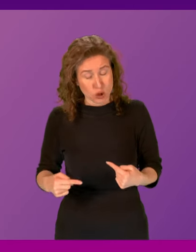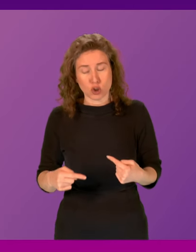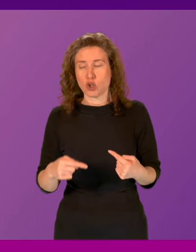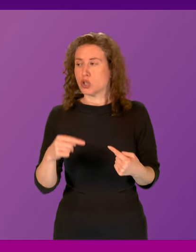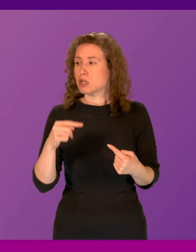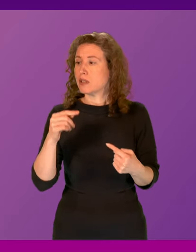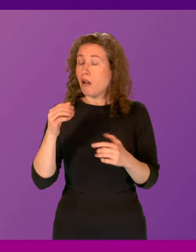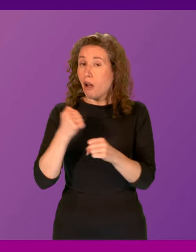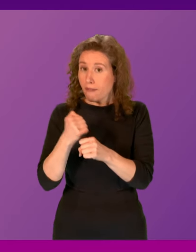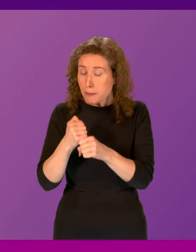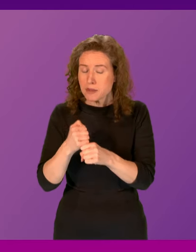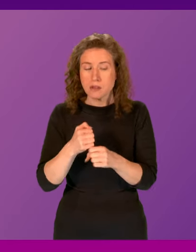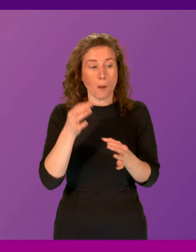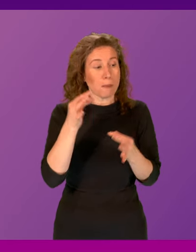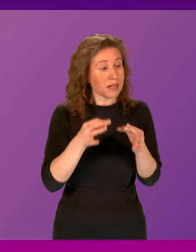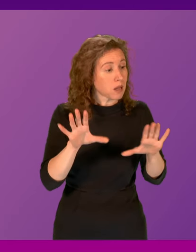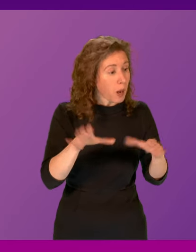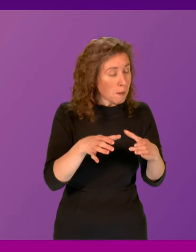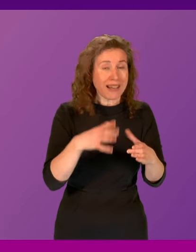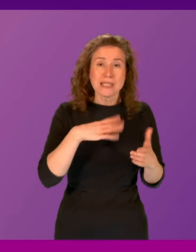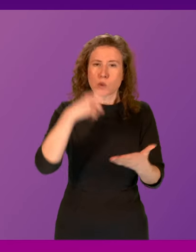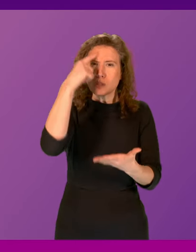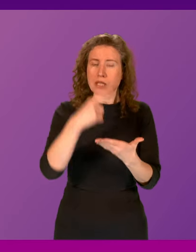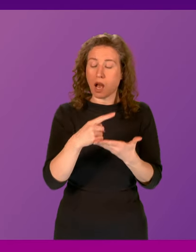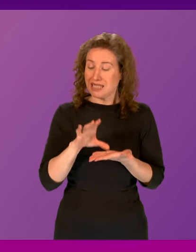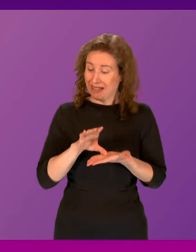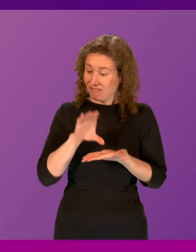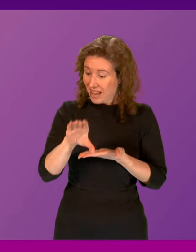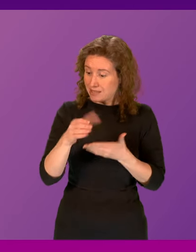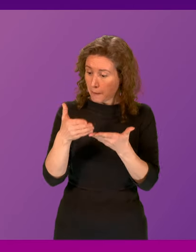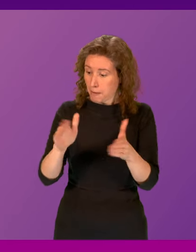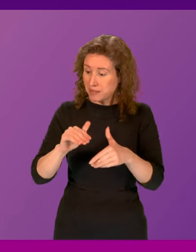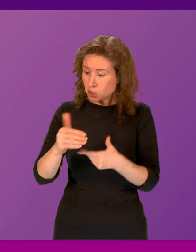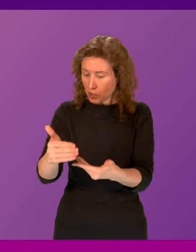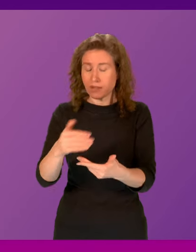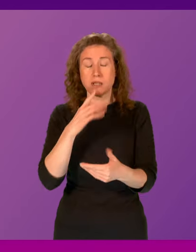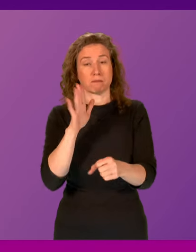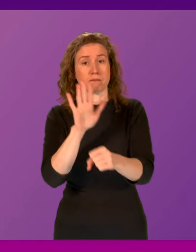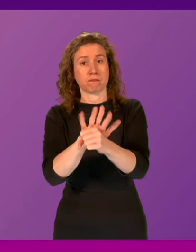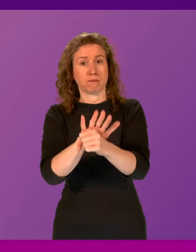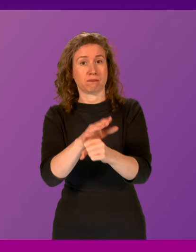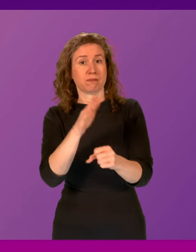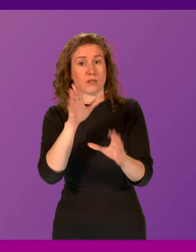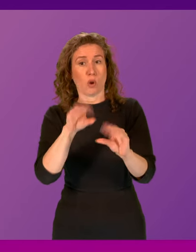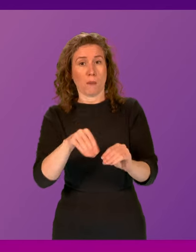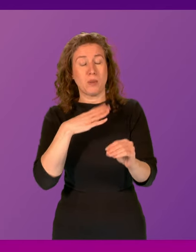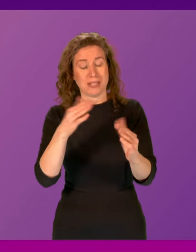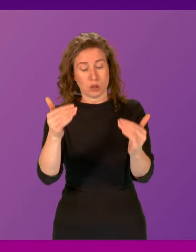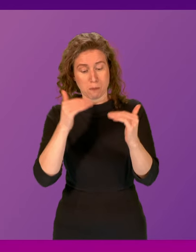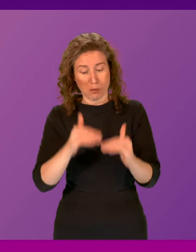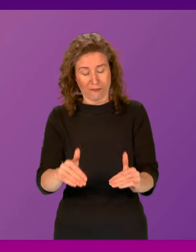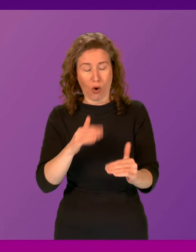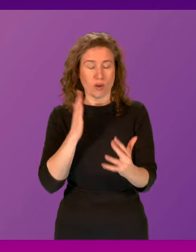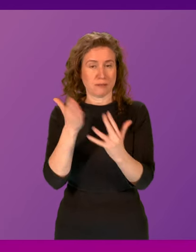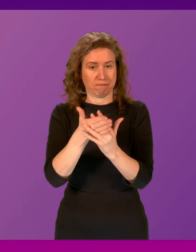political parties make a decision: do they invest in public services or do they cut public services— Thank you, First Minister. We must move on to the next question.